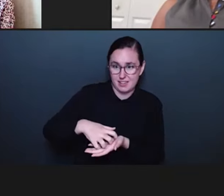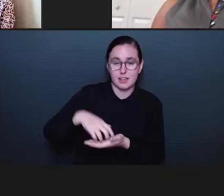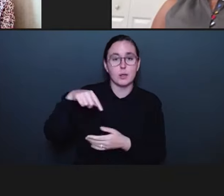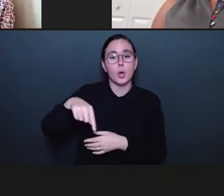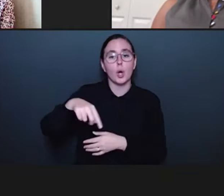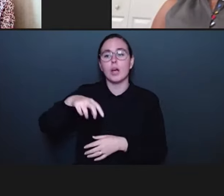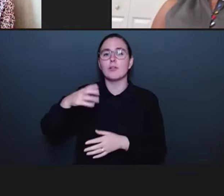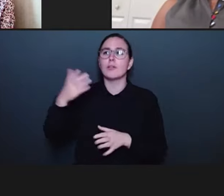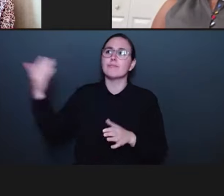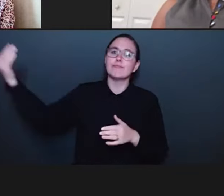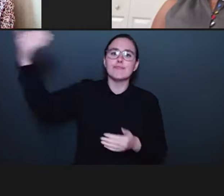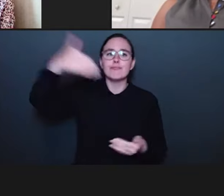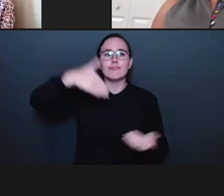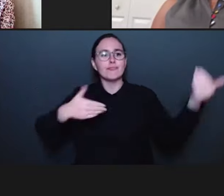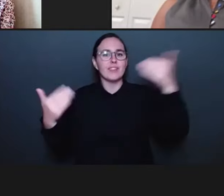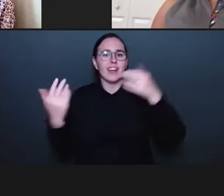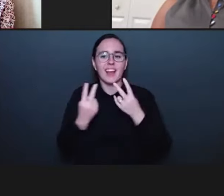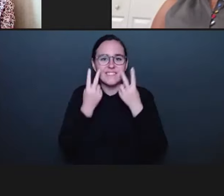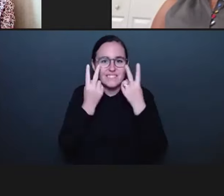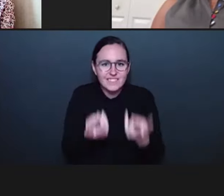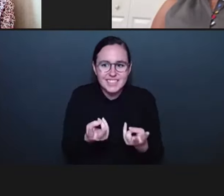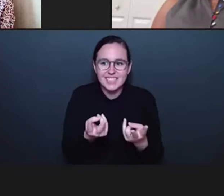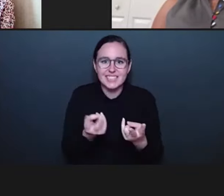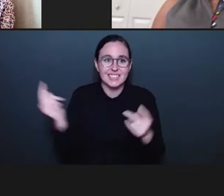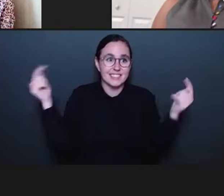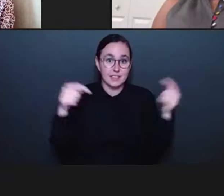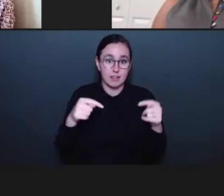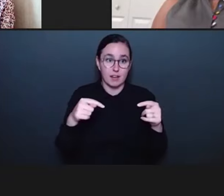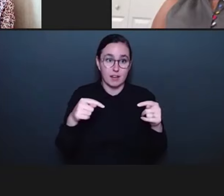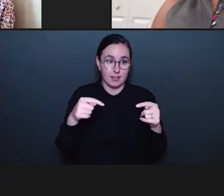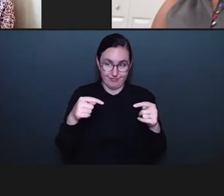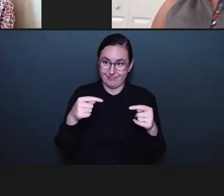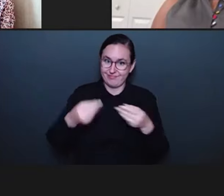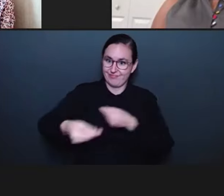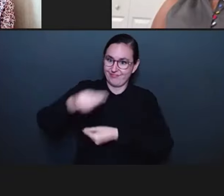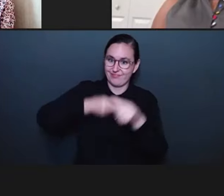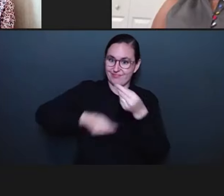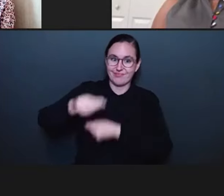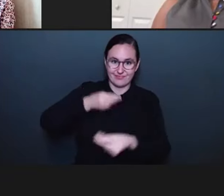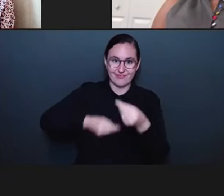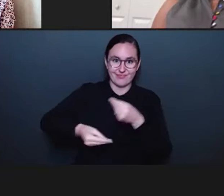understand that when GDP drops by 20%, the sort of implications that has for life on the island